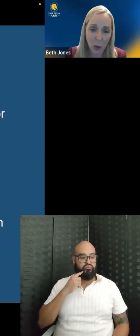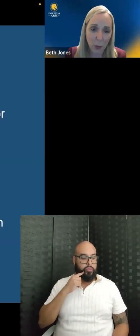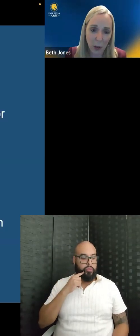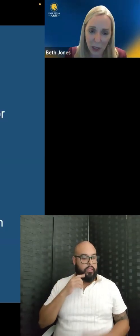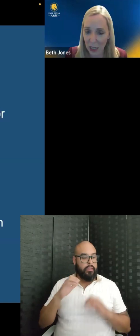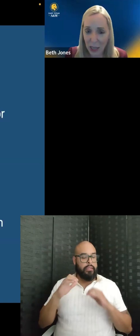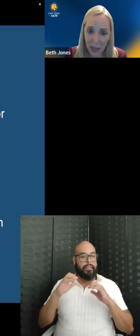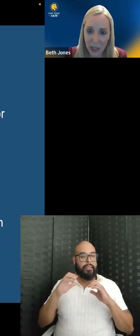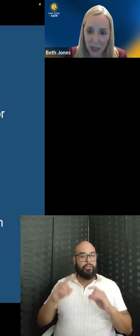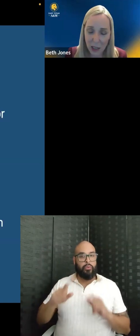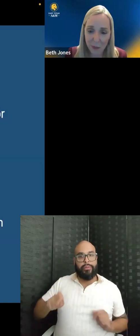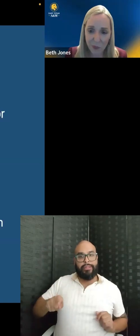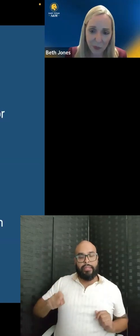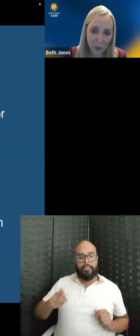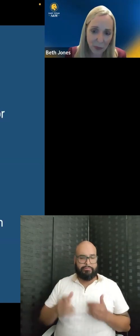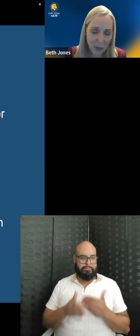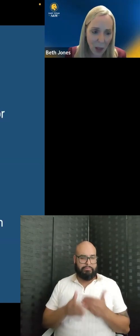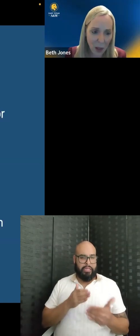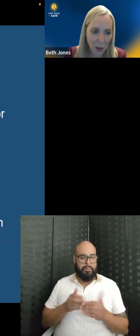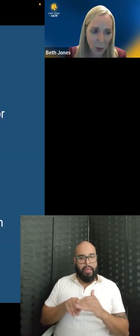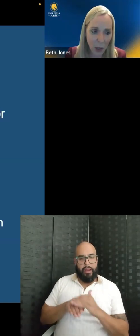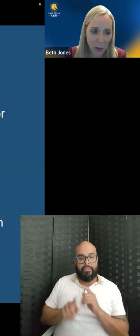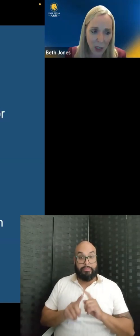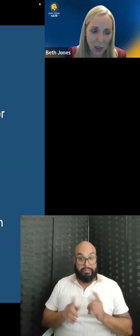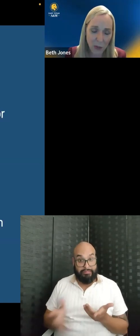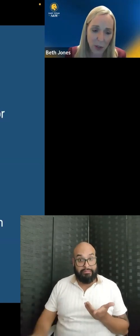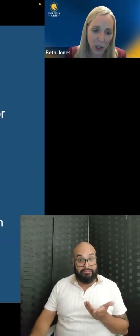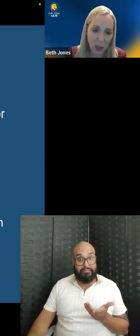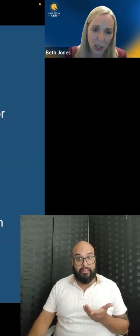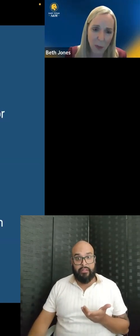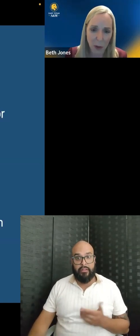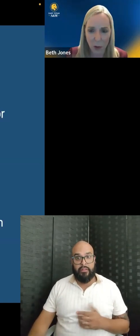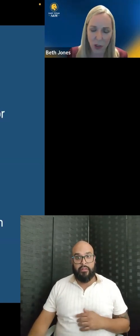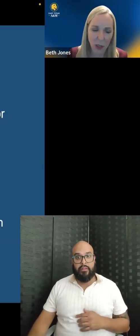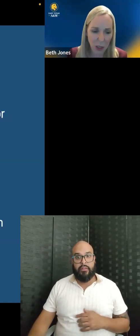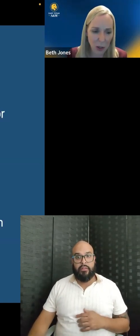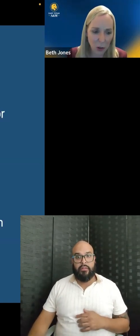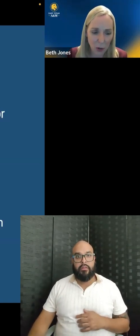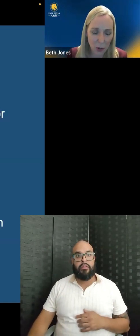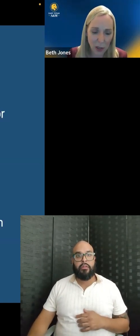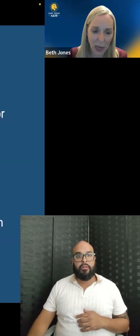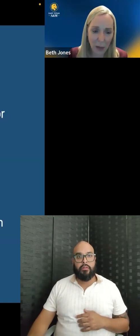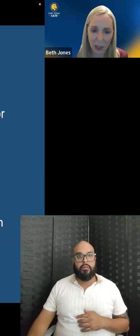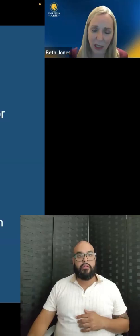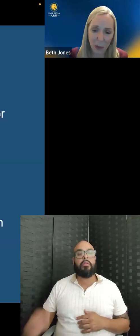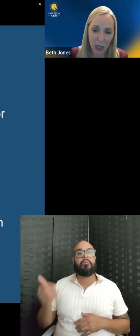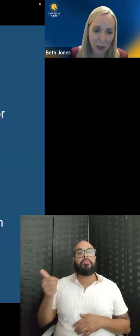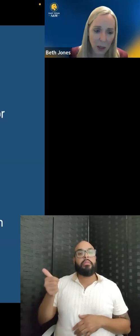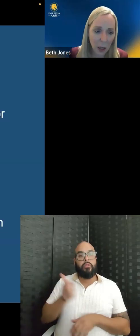So they're getting access through accommodations for the vision loss, but we're still seeing struggles that can't be explained.